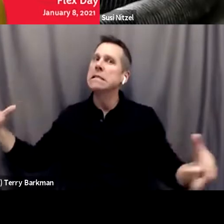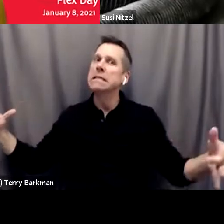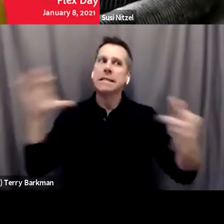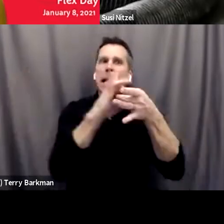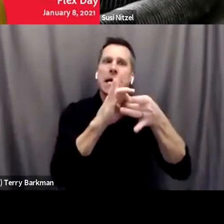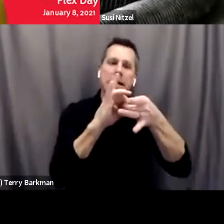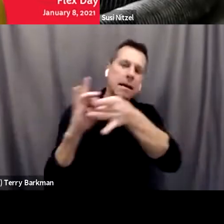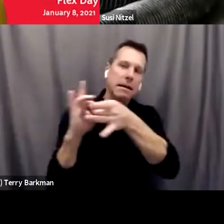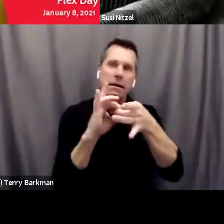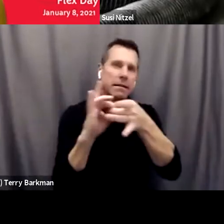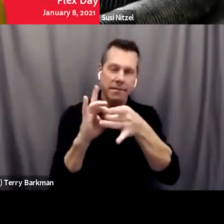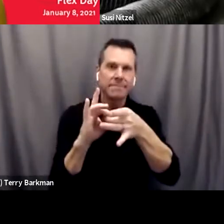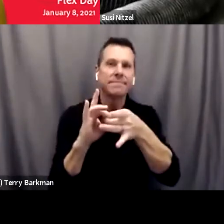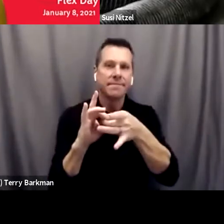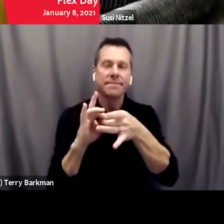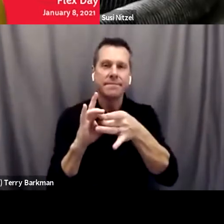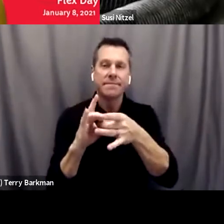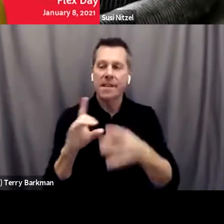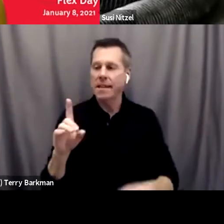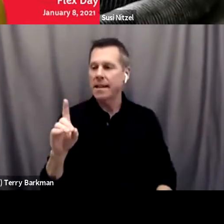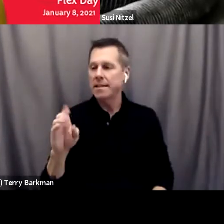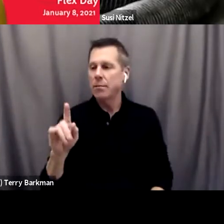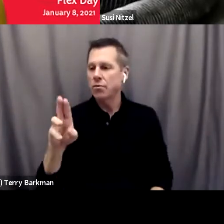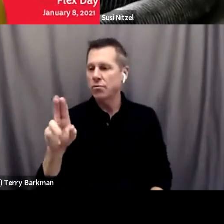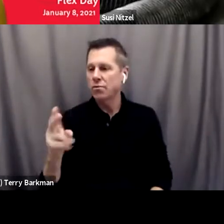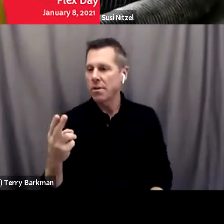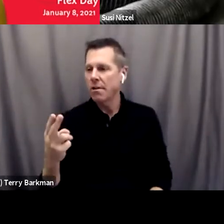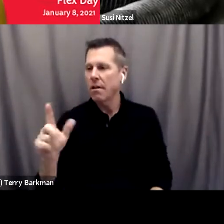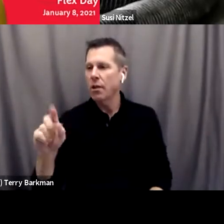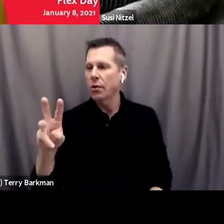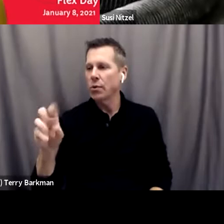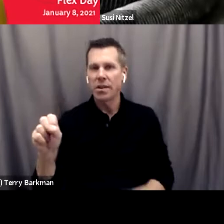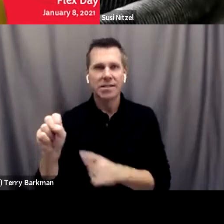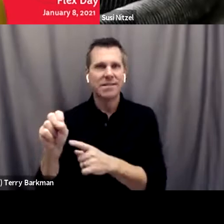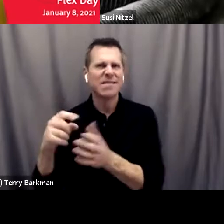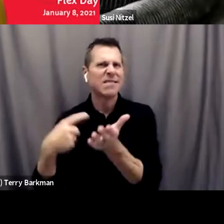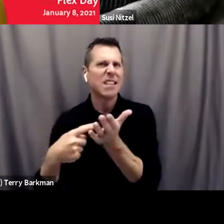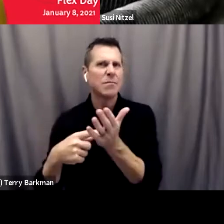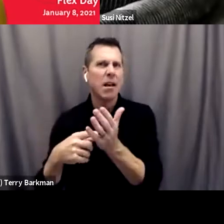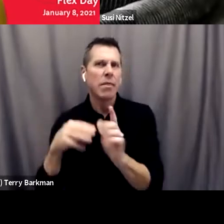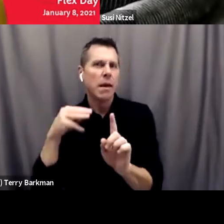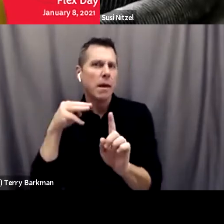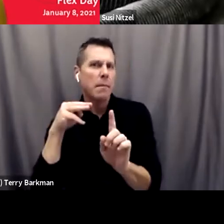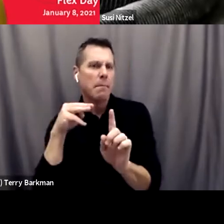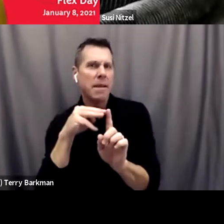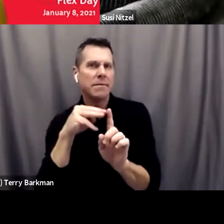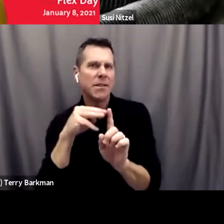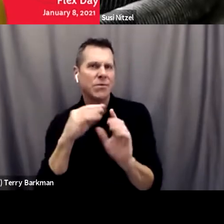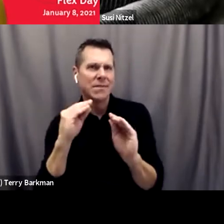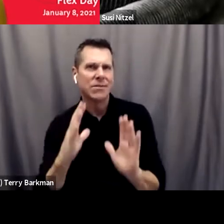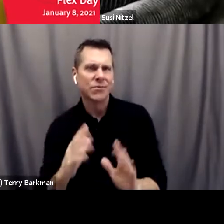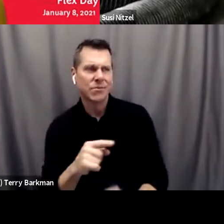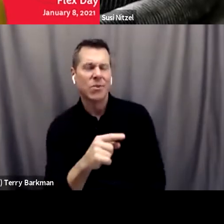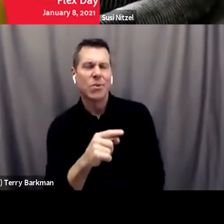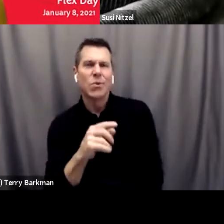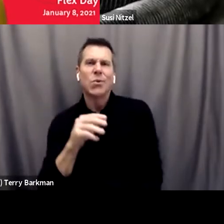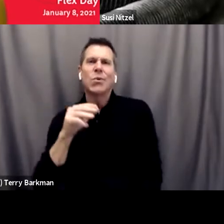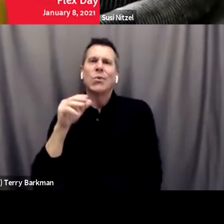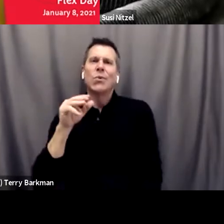you know, Deborah Lewis mentioned something about the mentor teachers, right faculty, that we have an opportunity to be mentors to